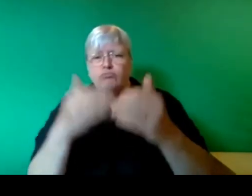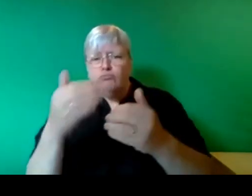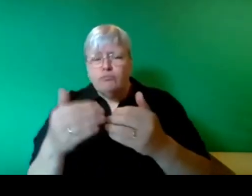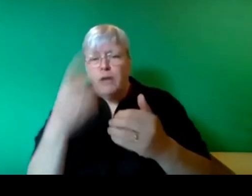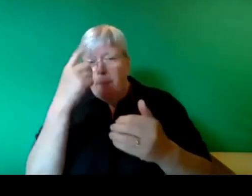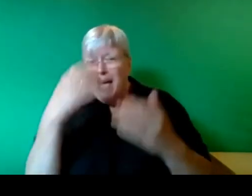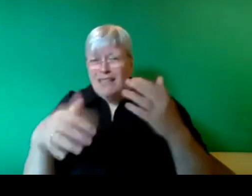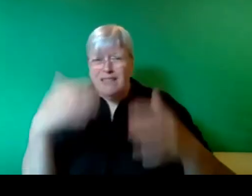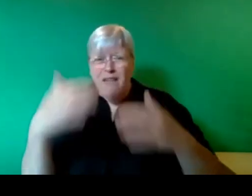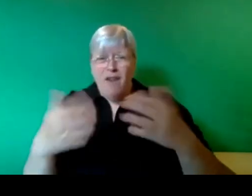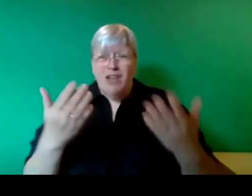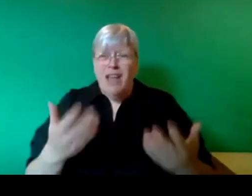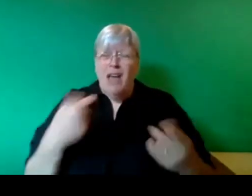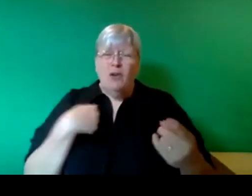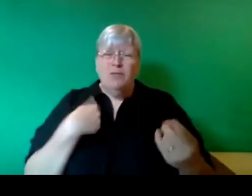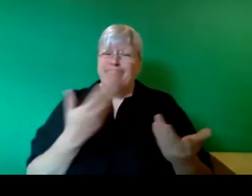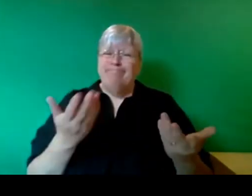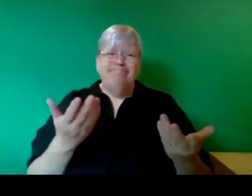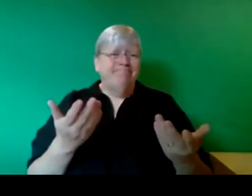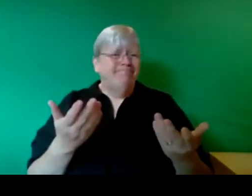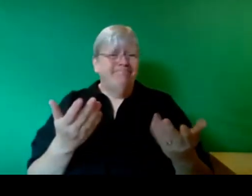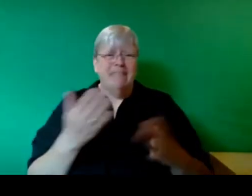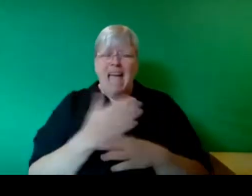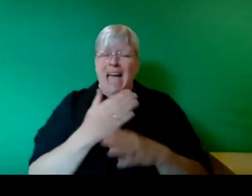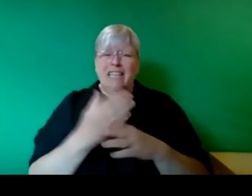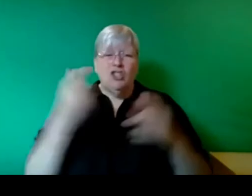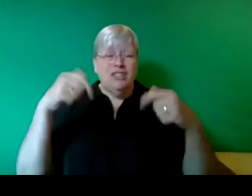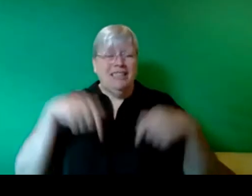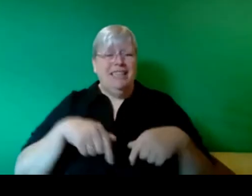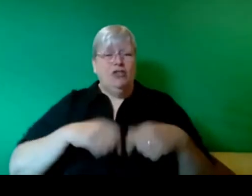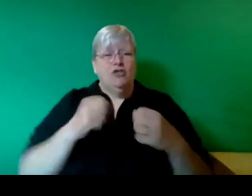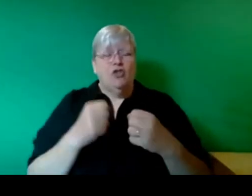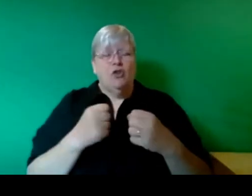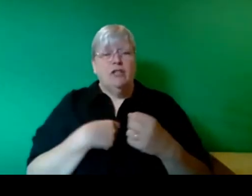consequences by actions taken here in Scotland to cut our emissions so they're things that